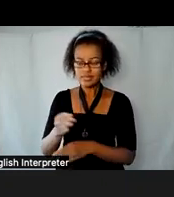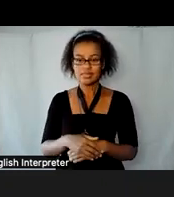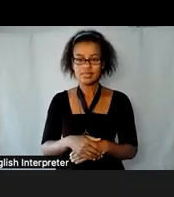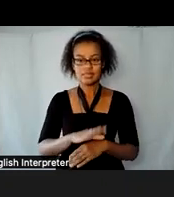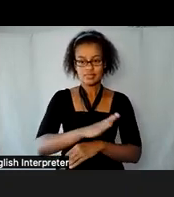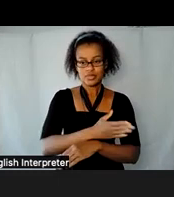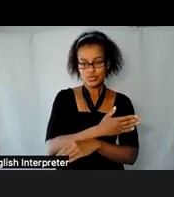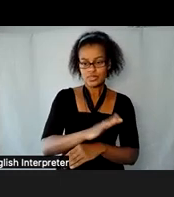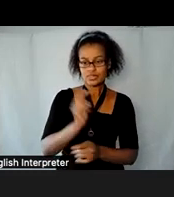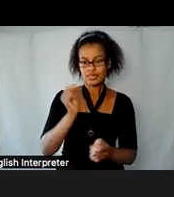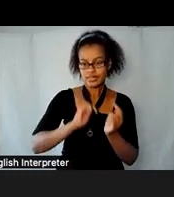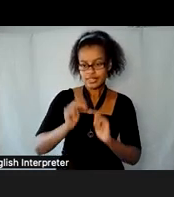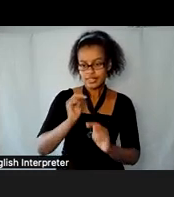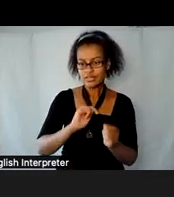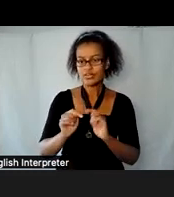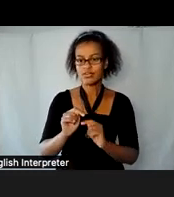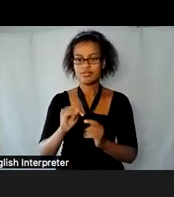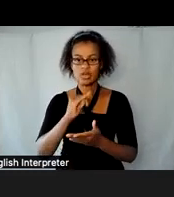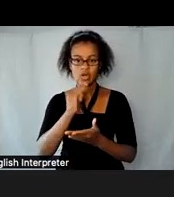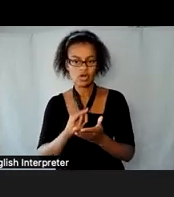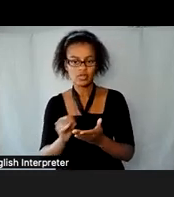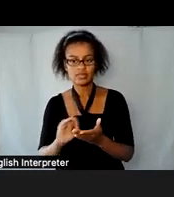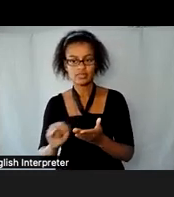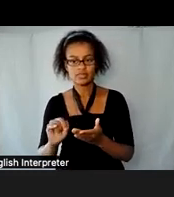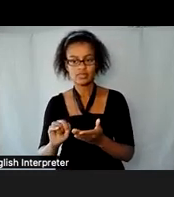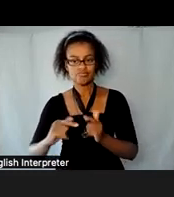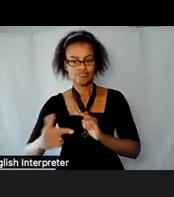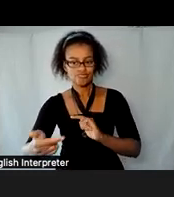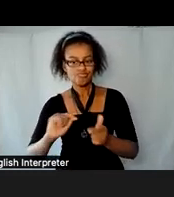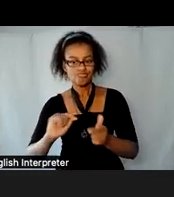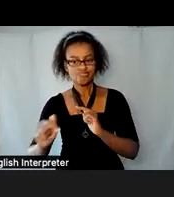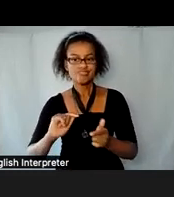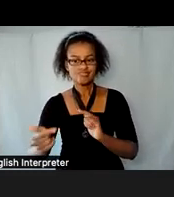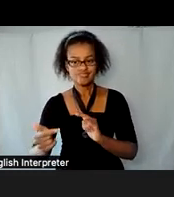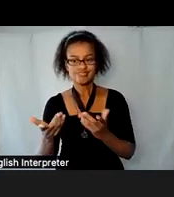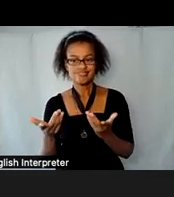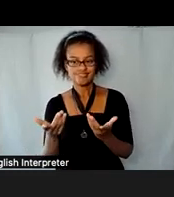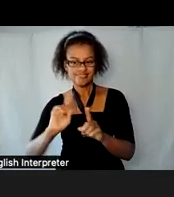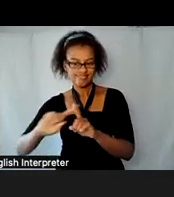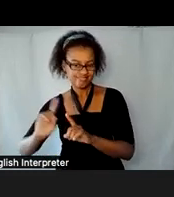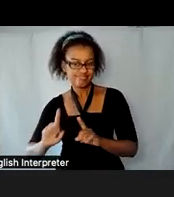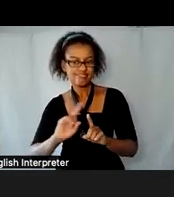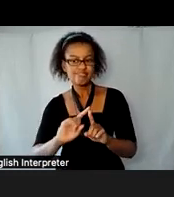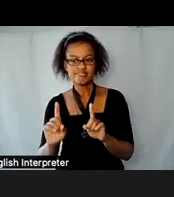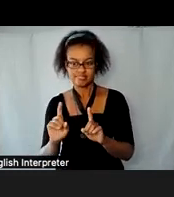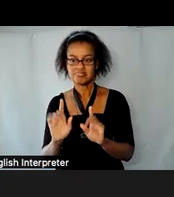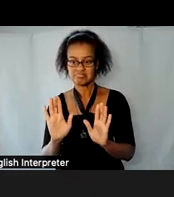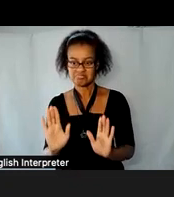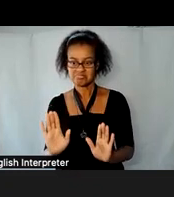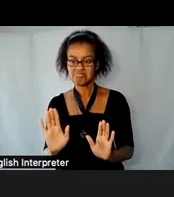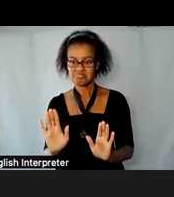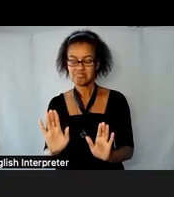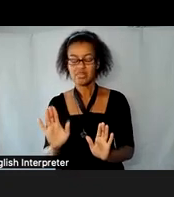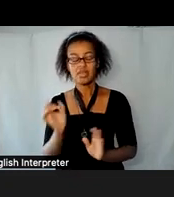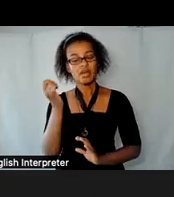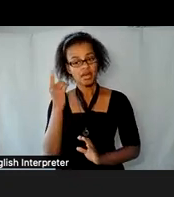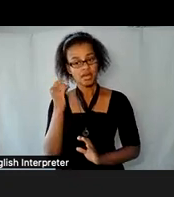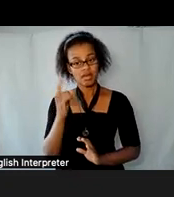engaged arts, really anything you can think of as long as the activity is free and open